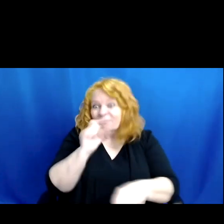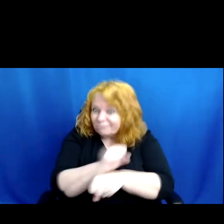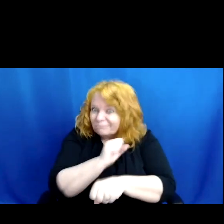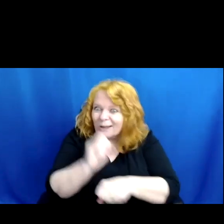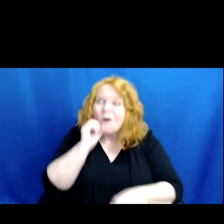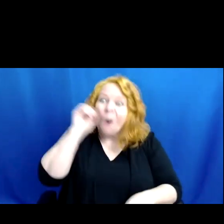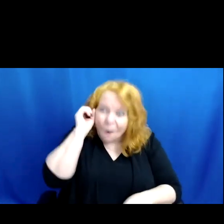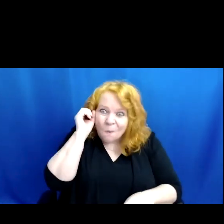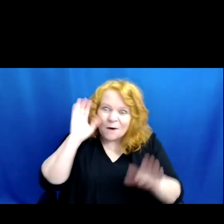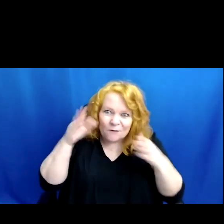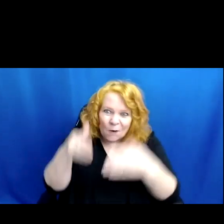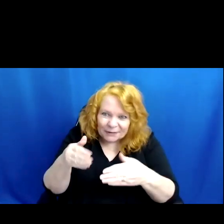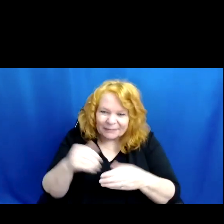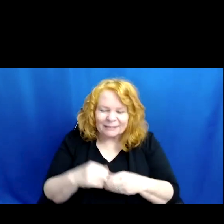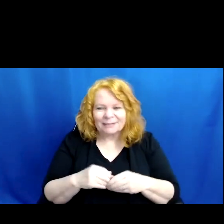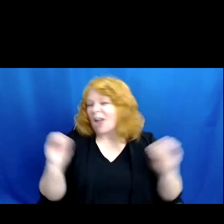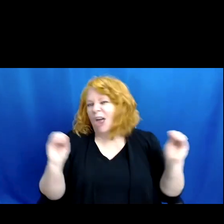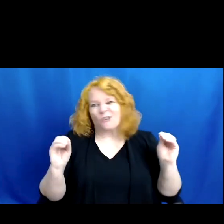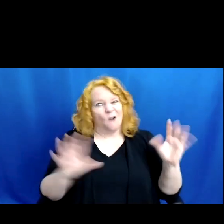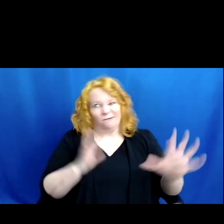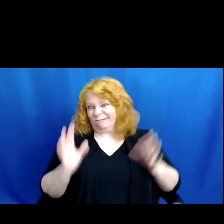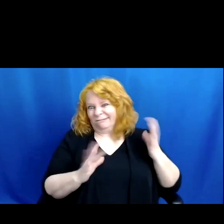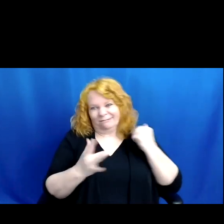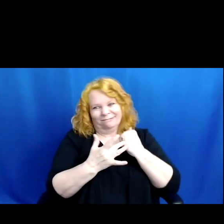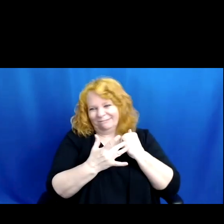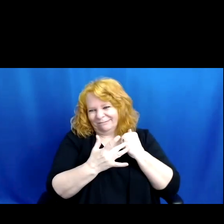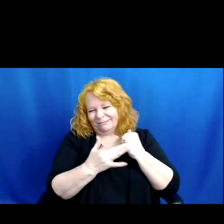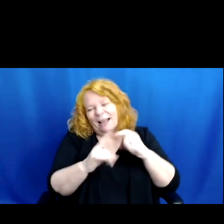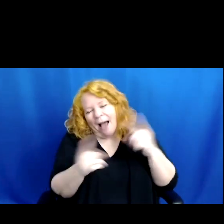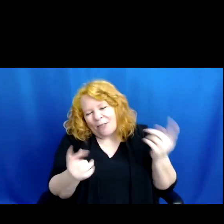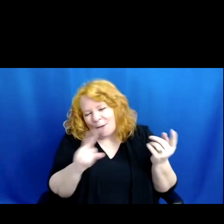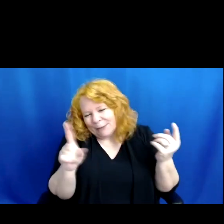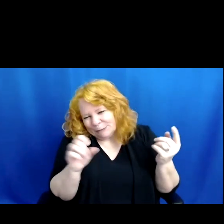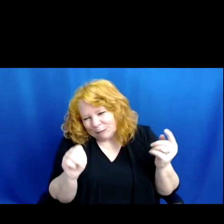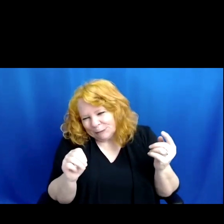I haven’t got any fancy technology other than the Zoom we are using together.